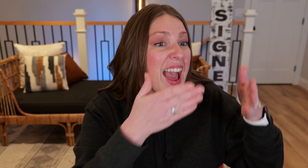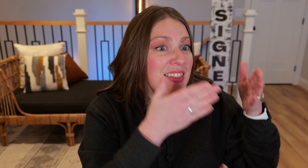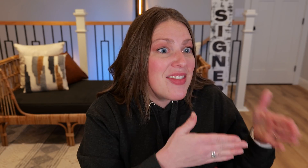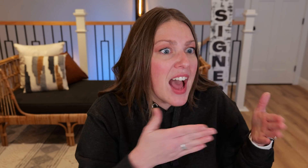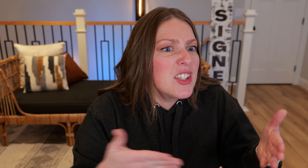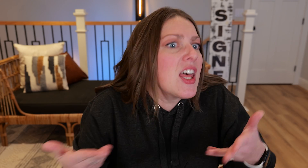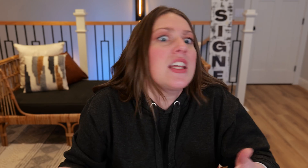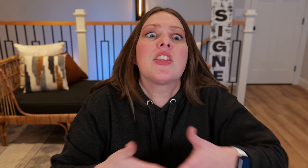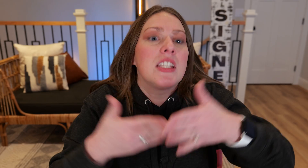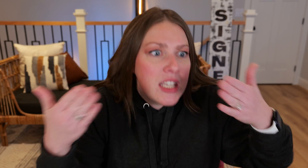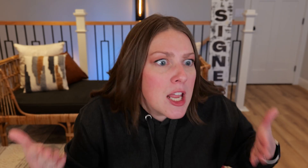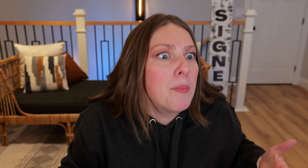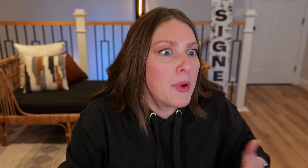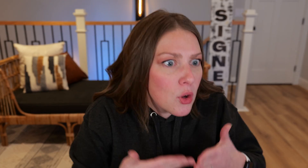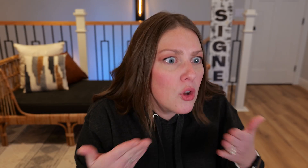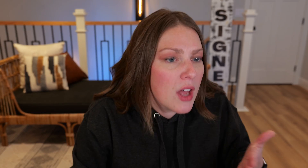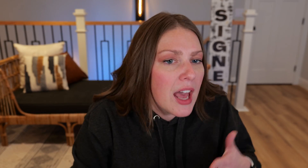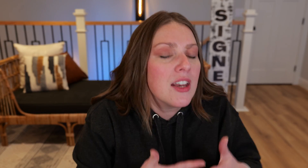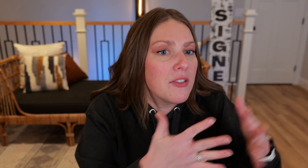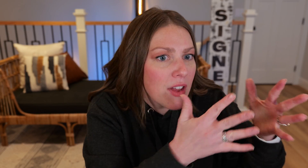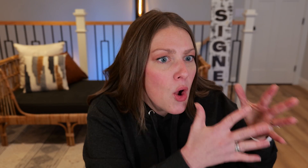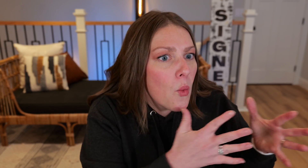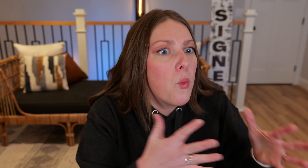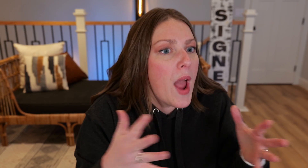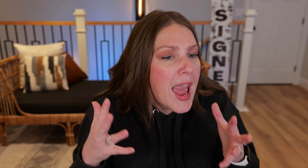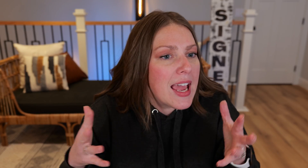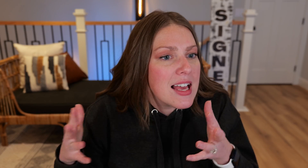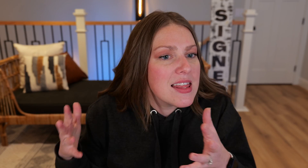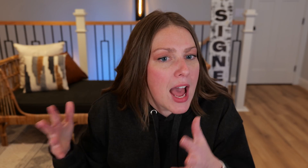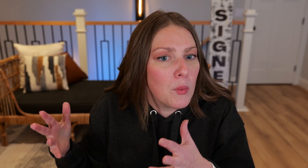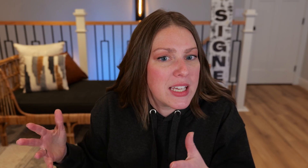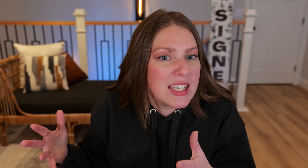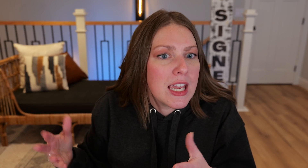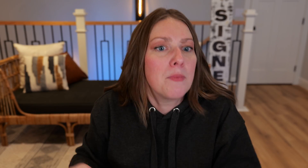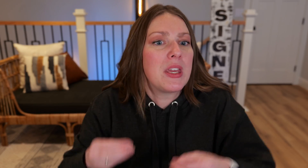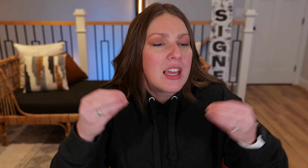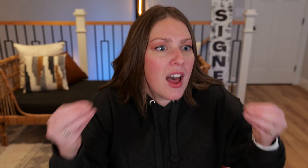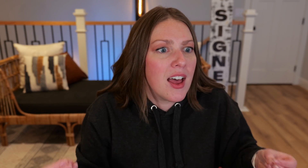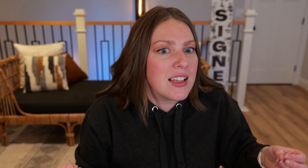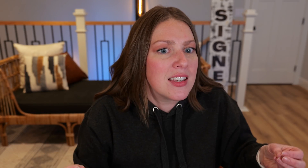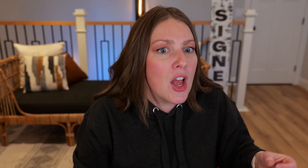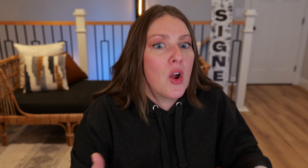And that's like the typical kind of way that we see it, because